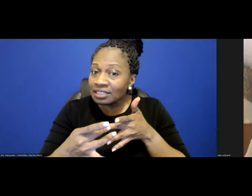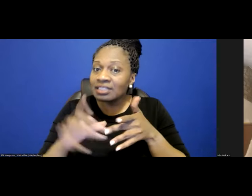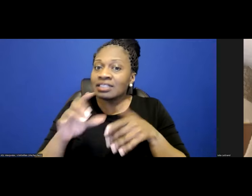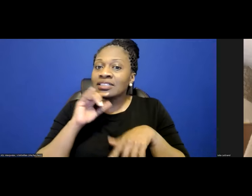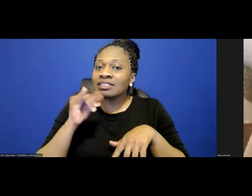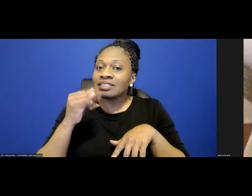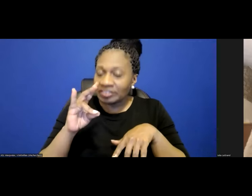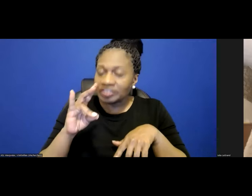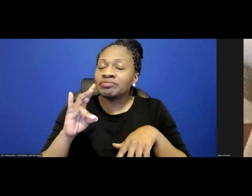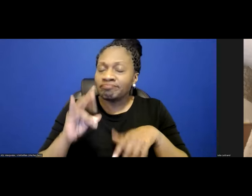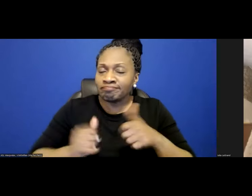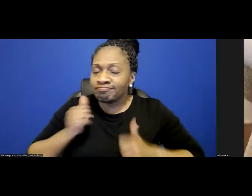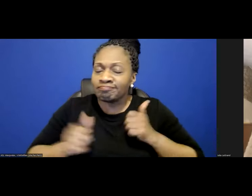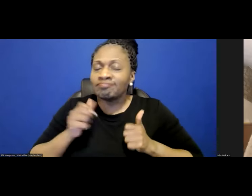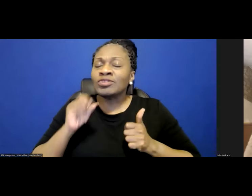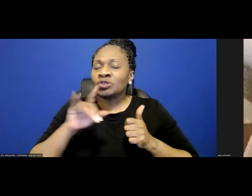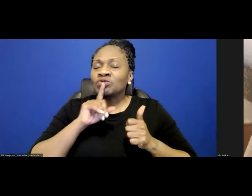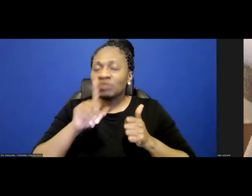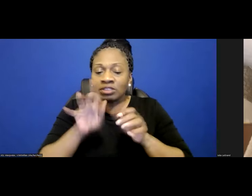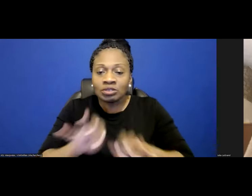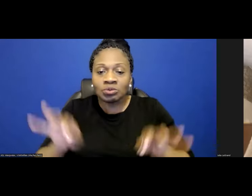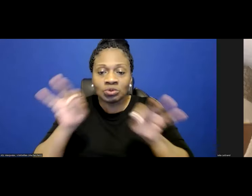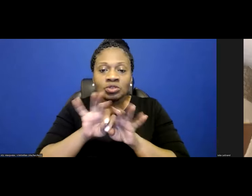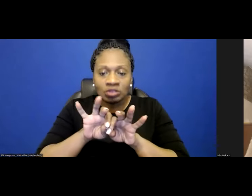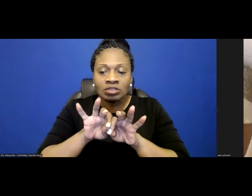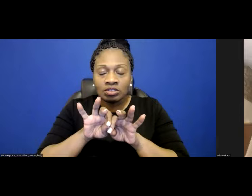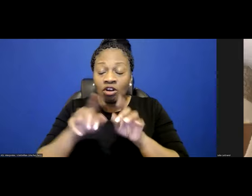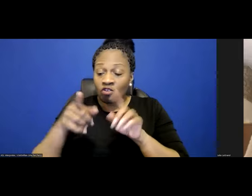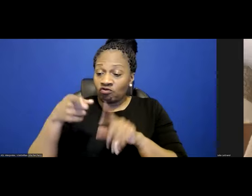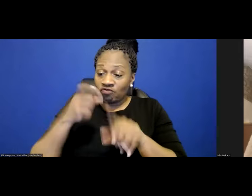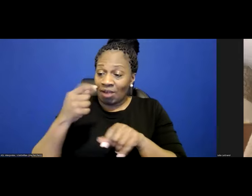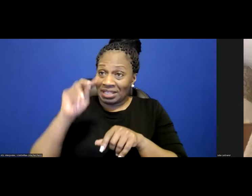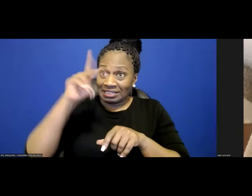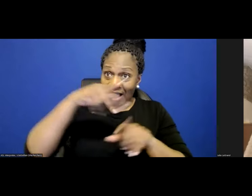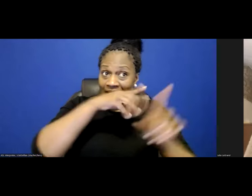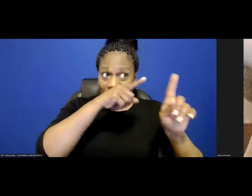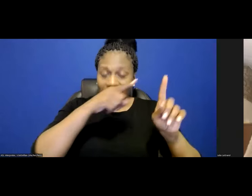It was really important to "From the Top" and to me that this go beyond just a single episode